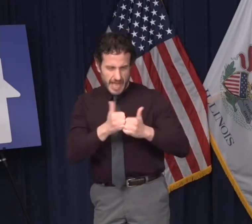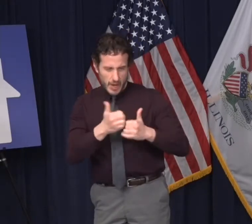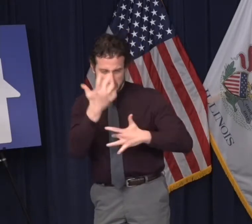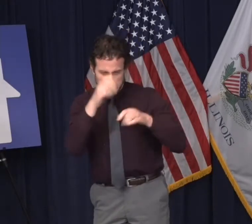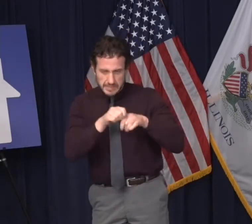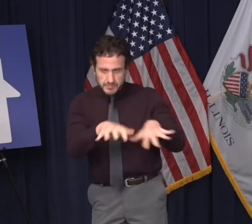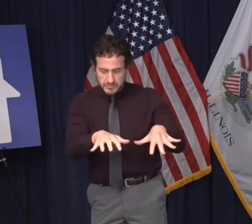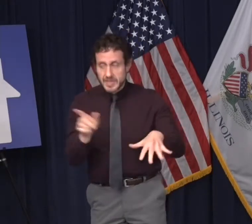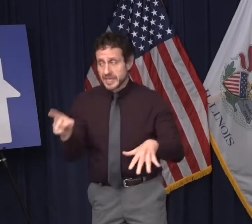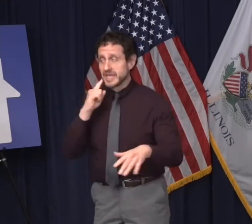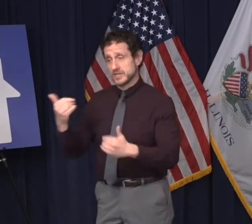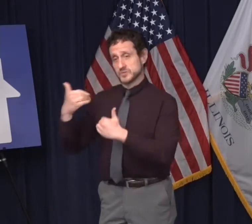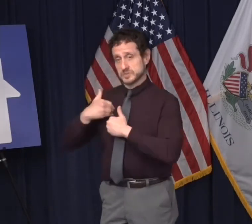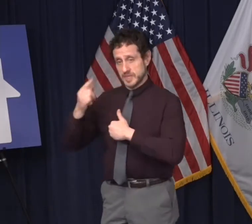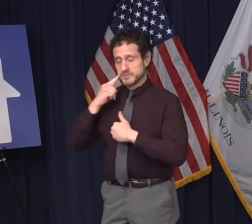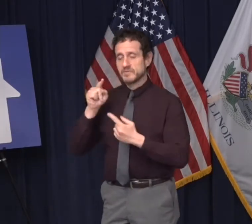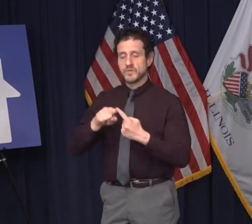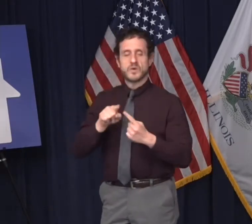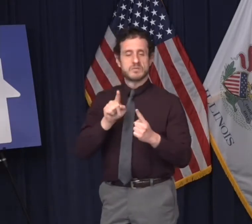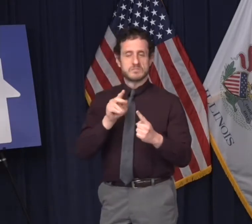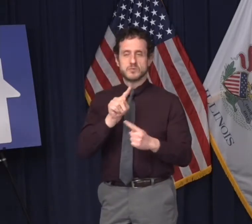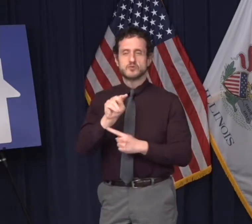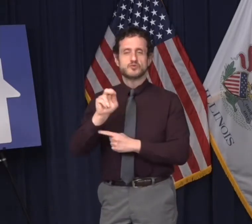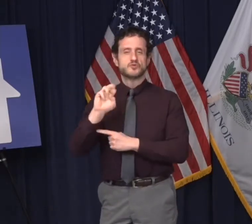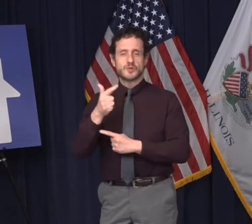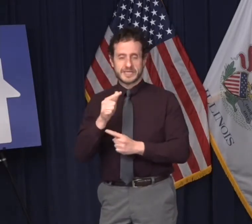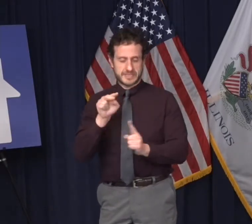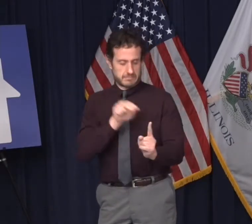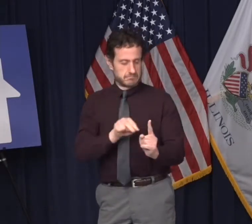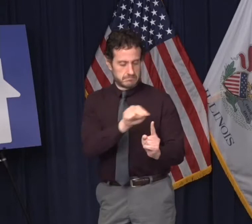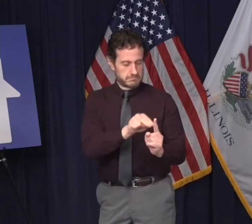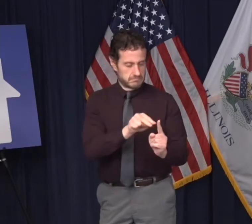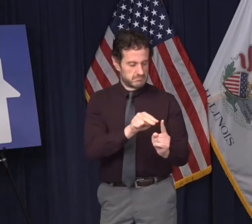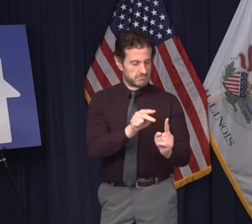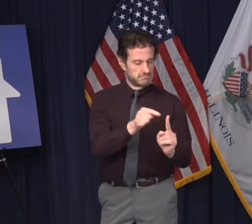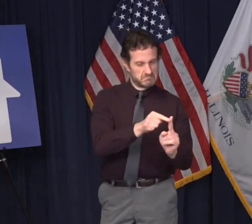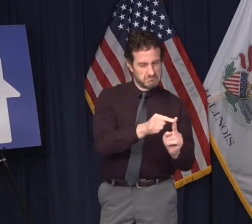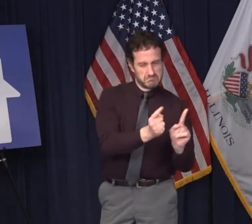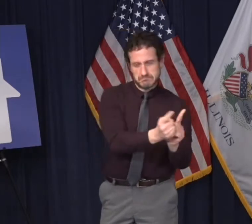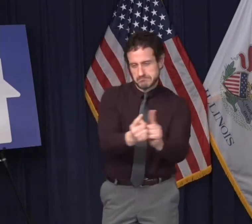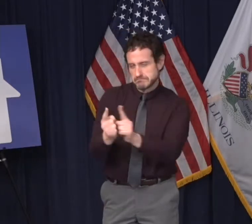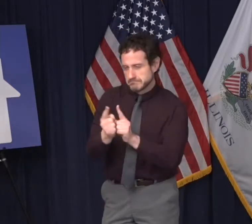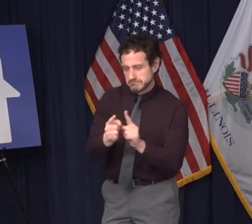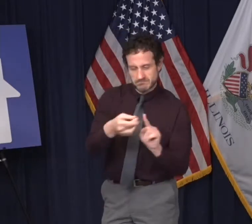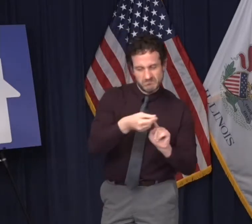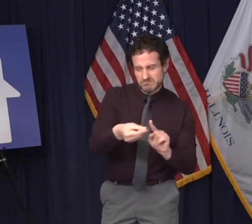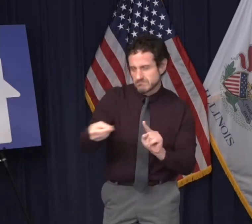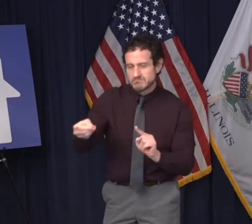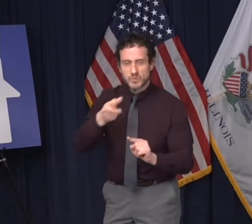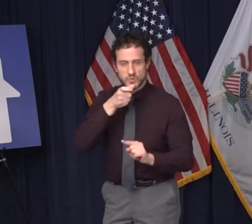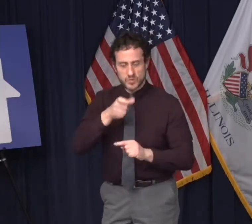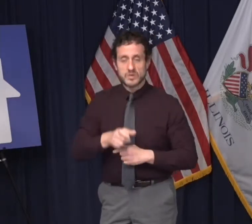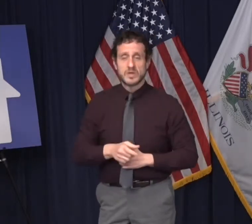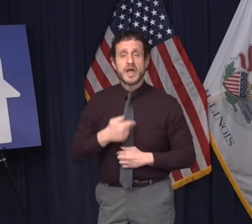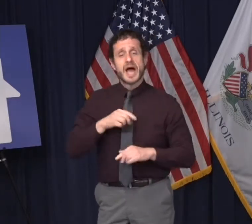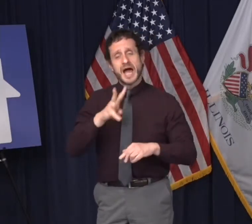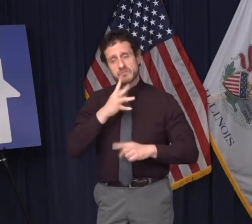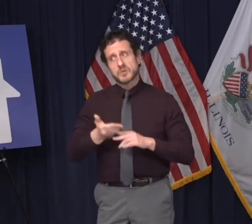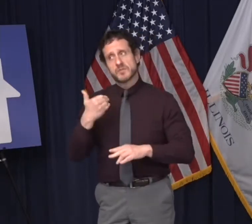EPIDEMIOLOGIST AND HAS PRIMARY RESPONSIBILITY FOR OUR CONTACT TRACING INITIATIVE. I'VE TALKED BEFORE ABOUT OUR